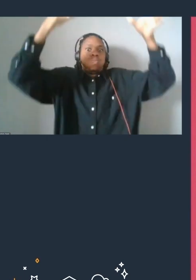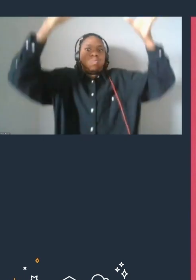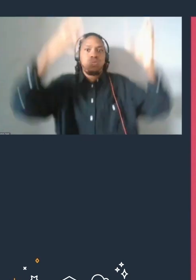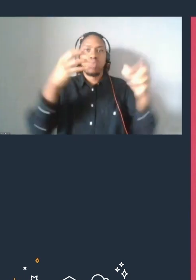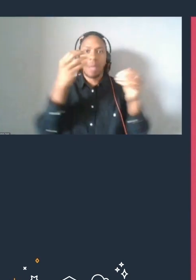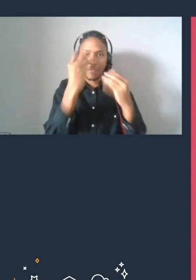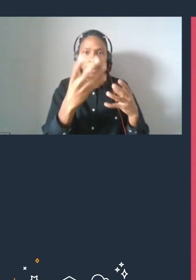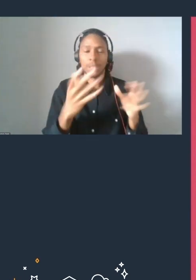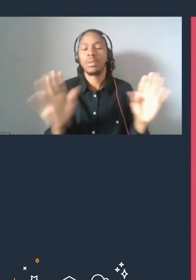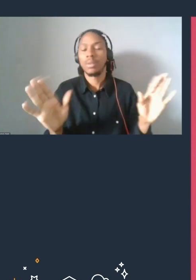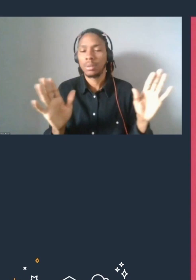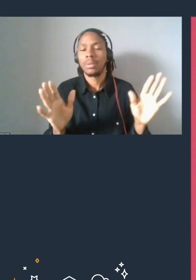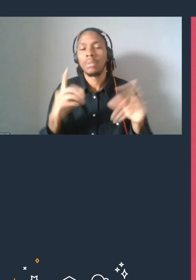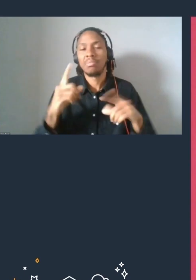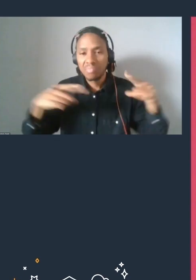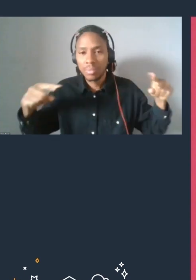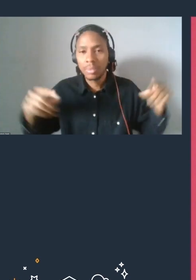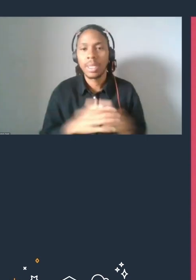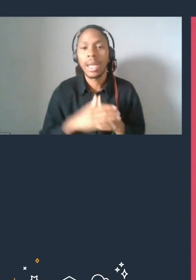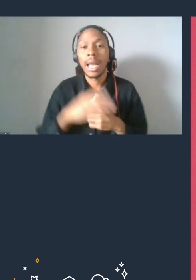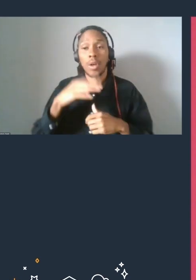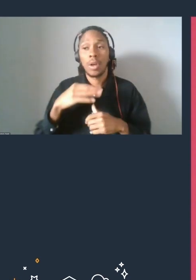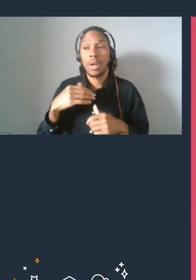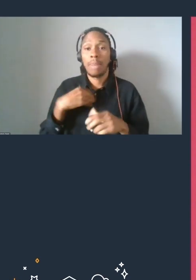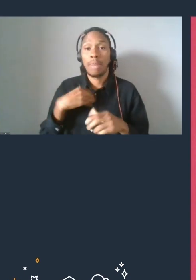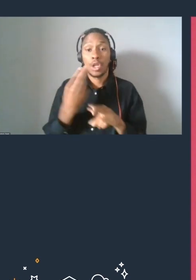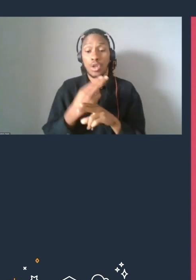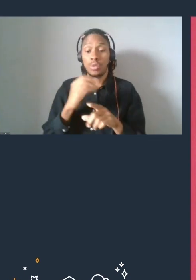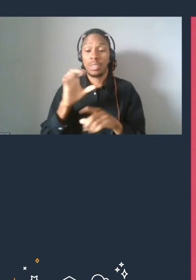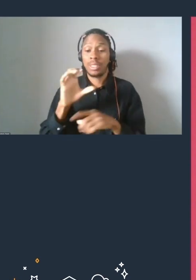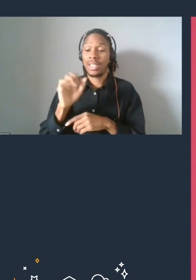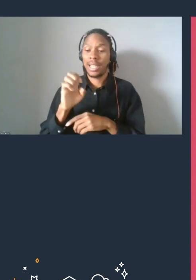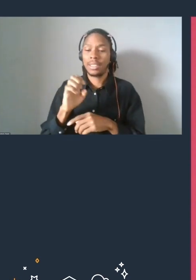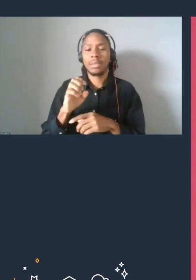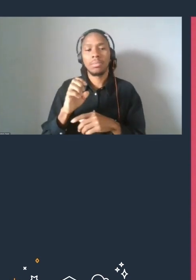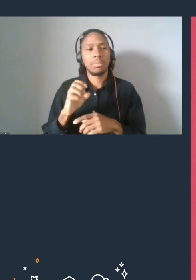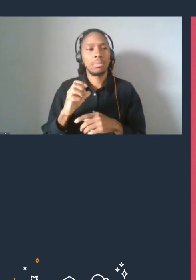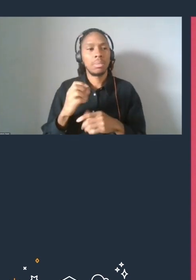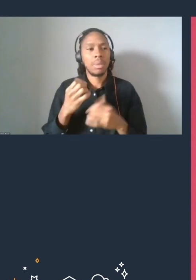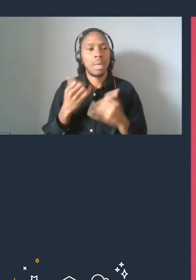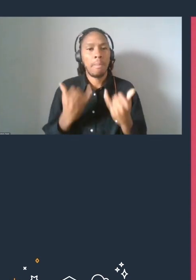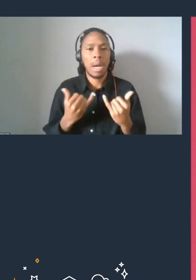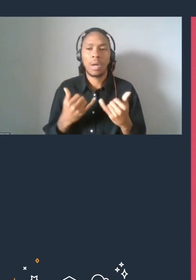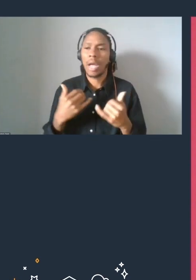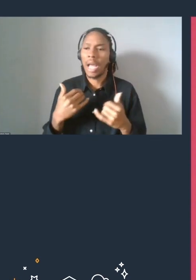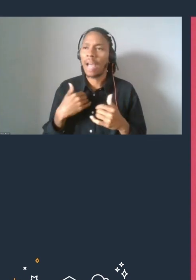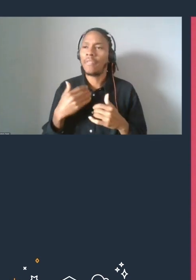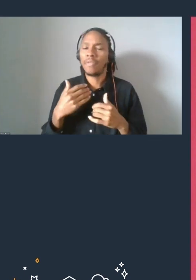Now I know that my use case is modern. I'm using bucket policies to grant access to the data